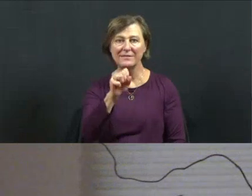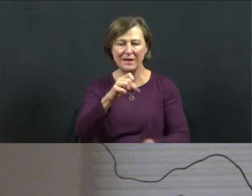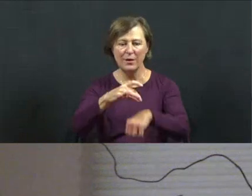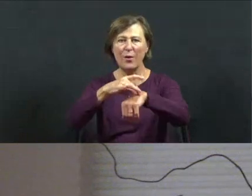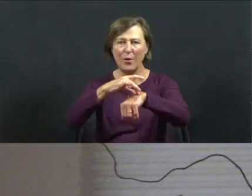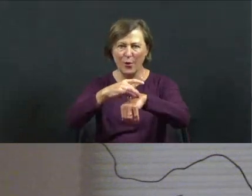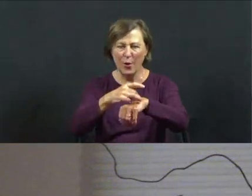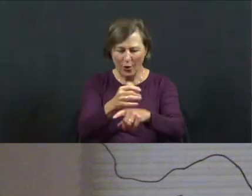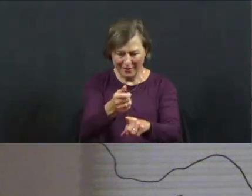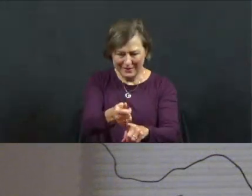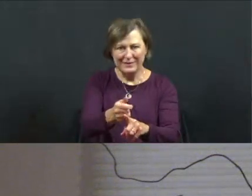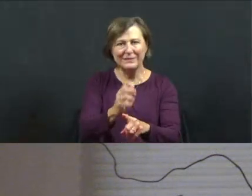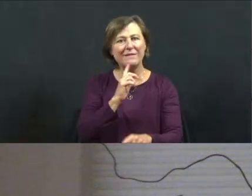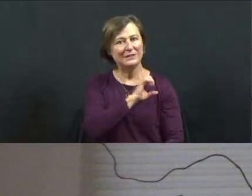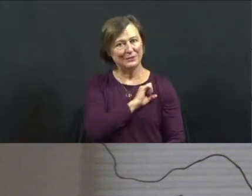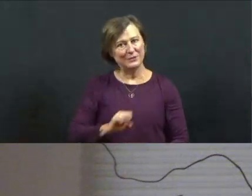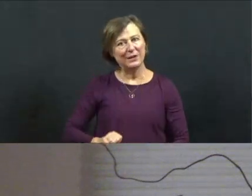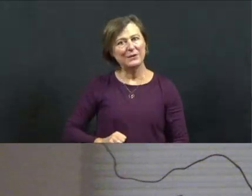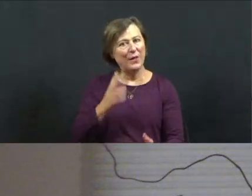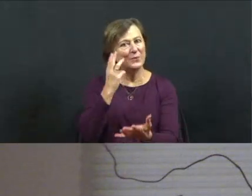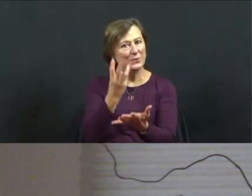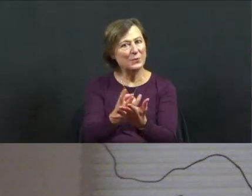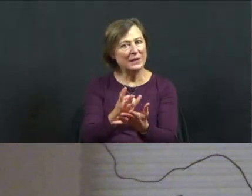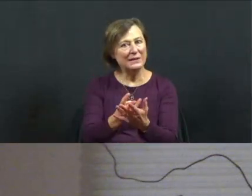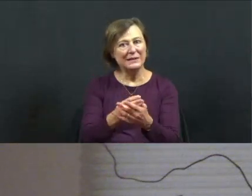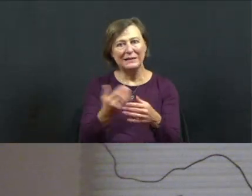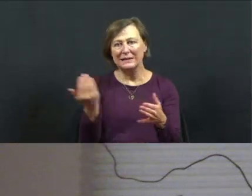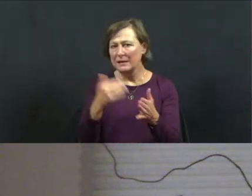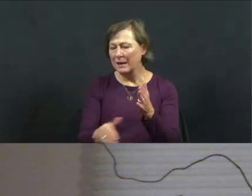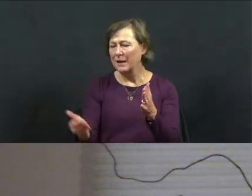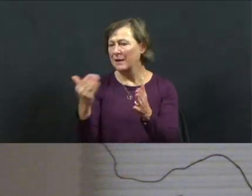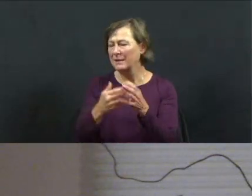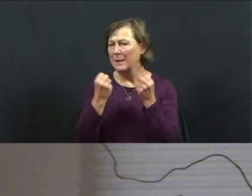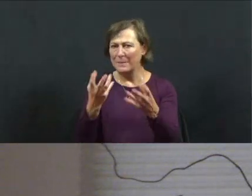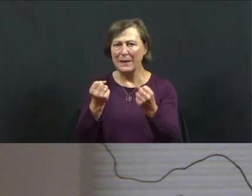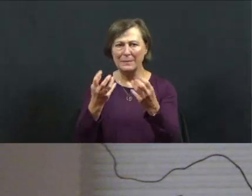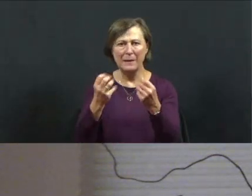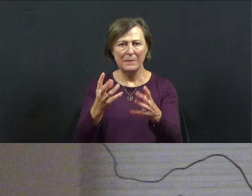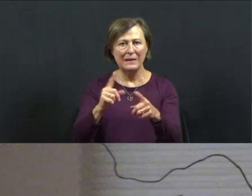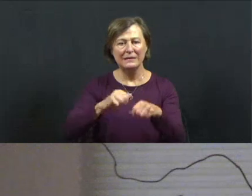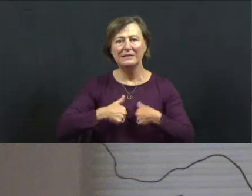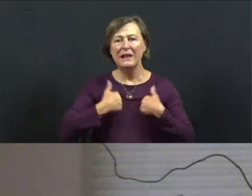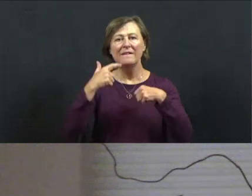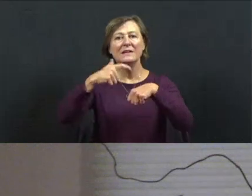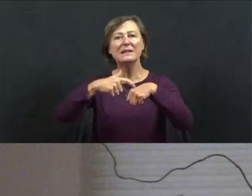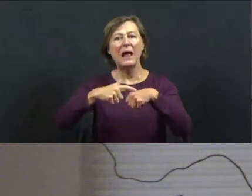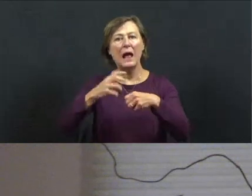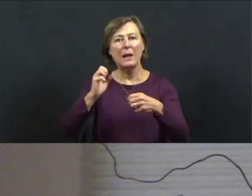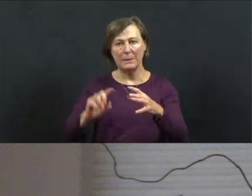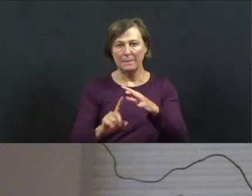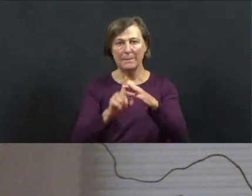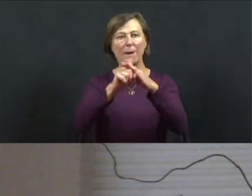witness. For countless lifetimes, he had appeared on this earth, in various forms. He had practiced generosity and patience,